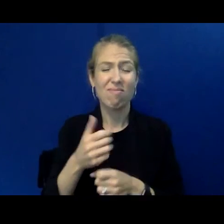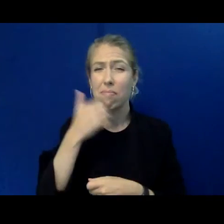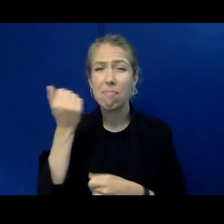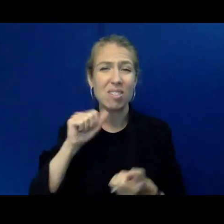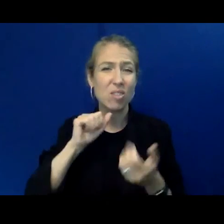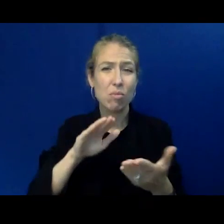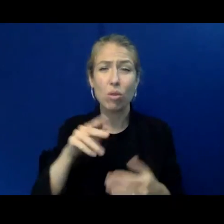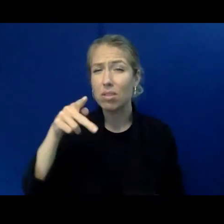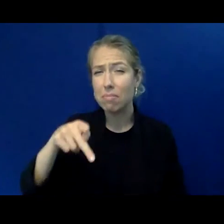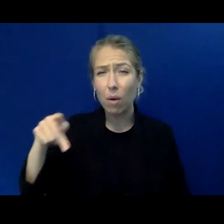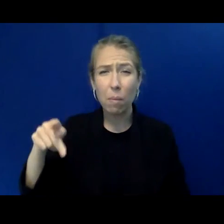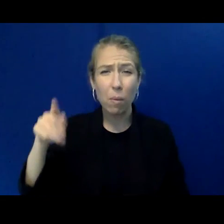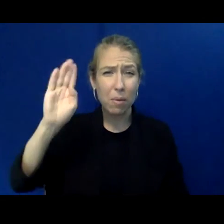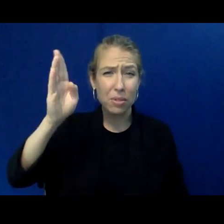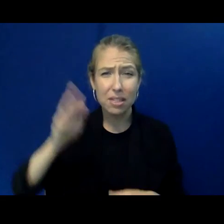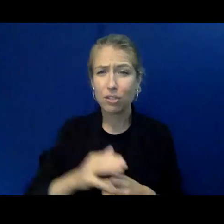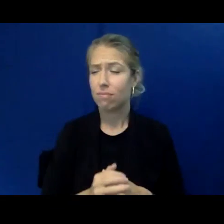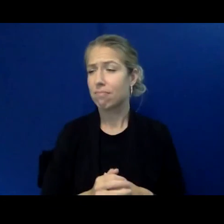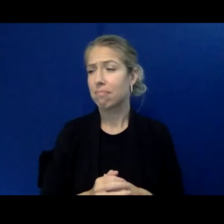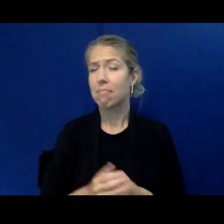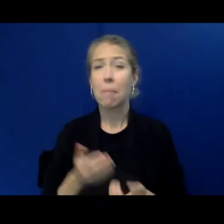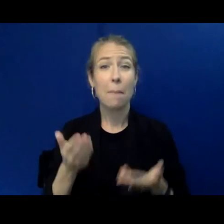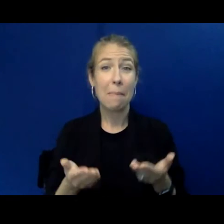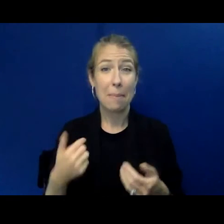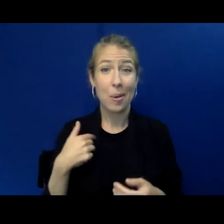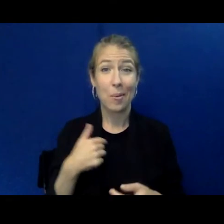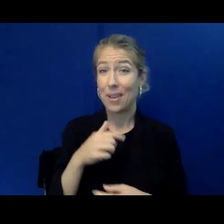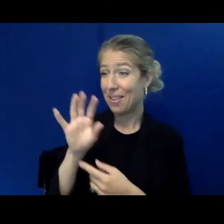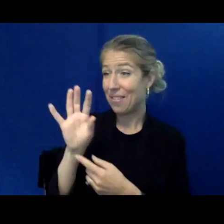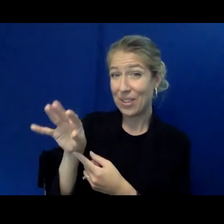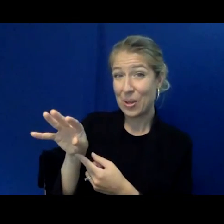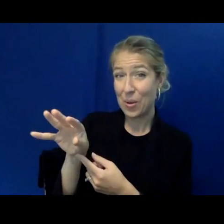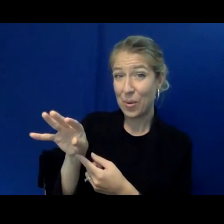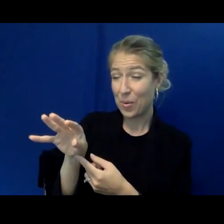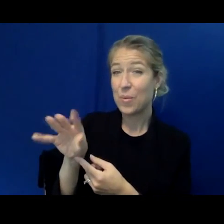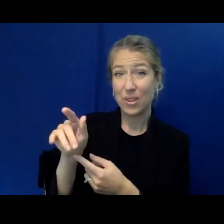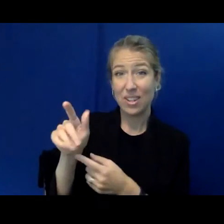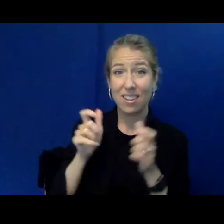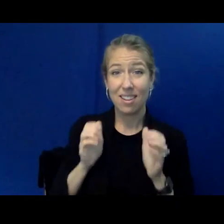Maybe taking some video of them at different businesses, doing different tasks, if they